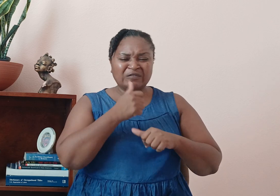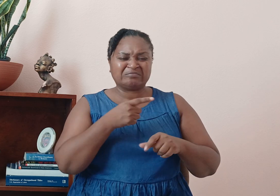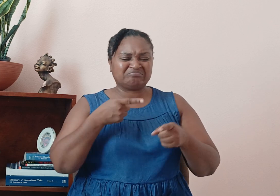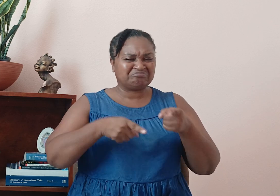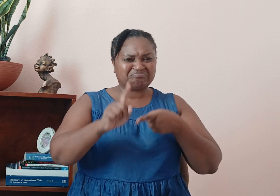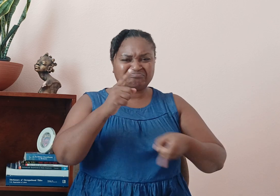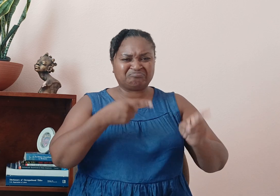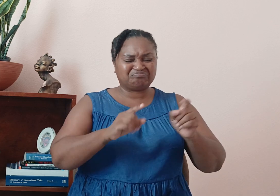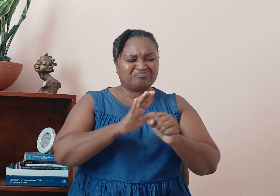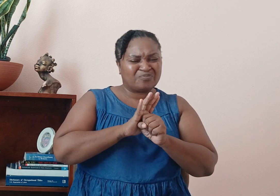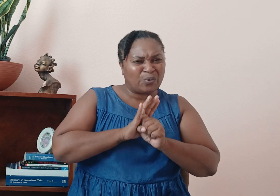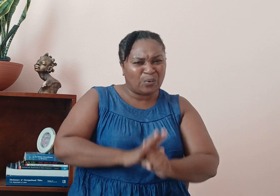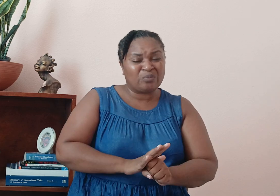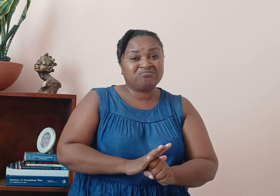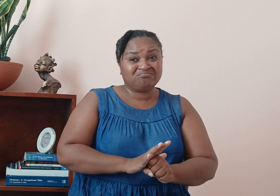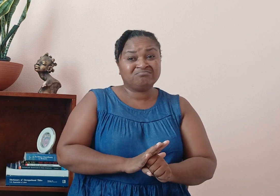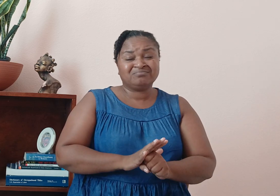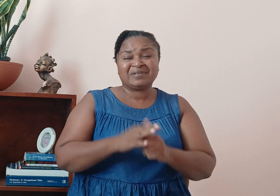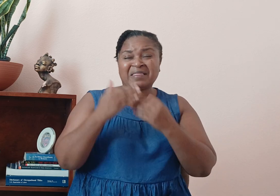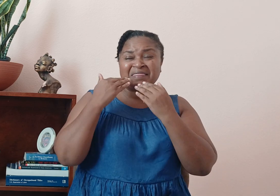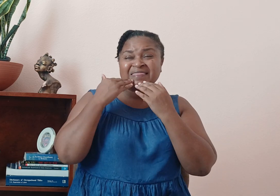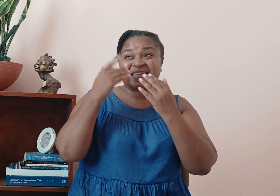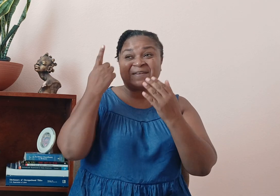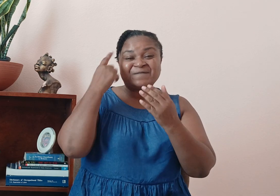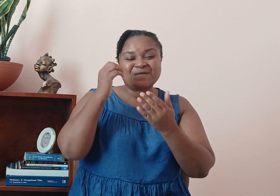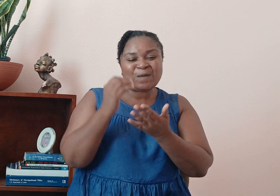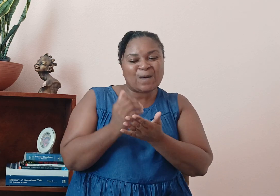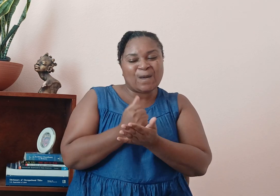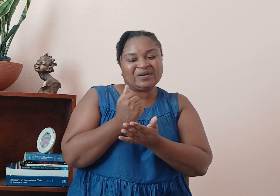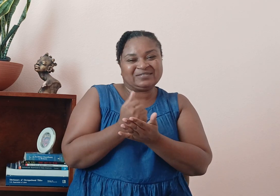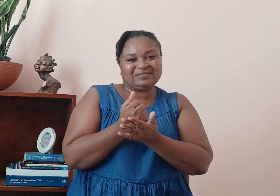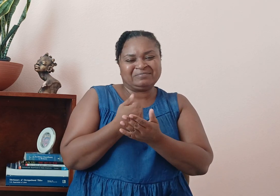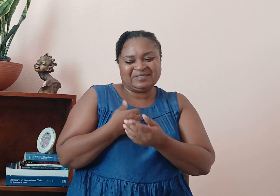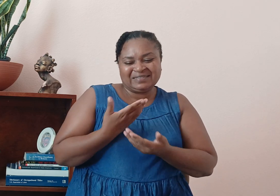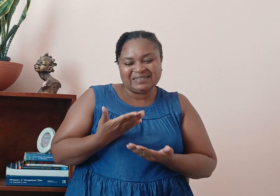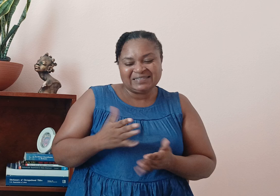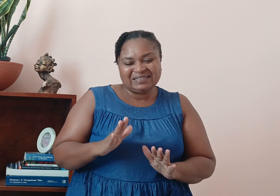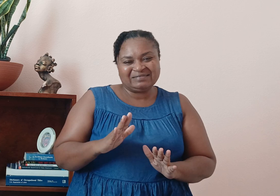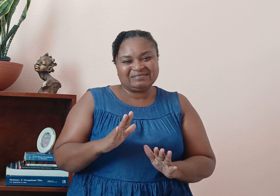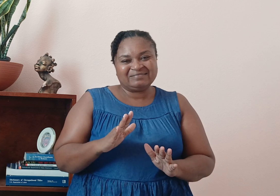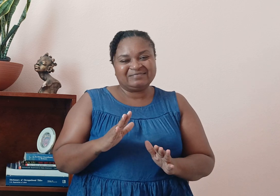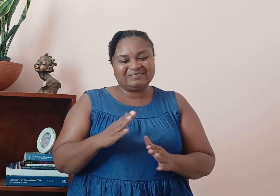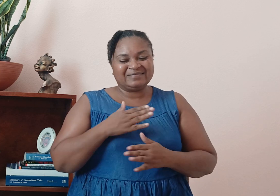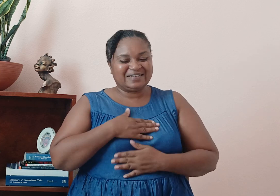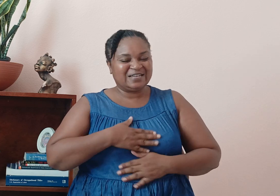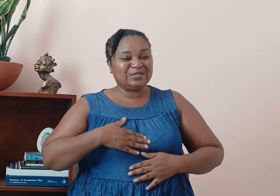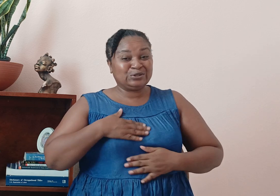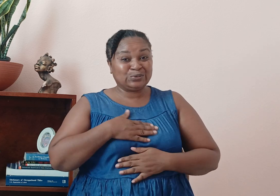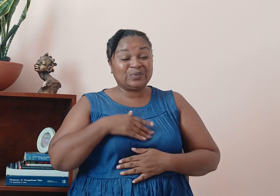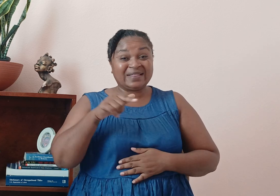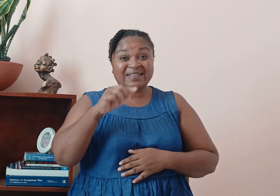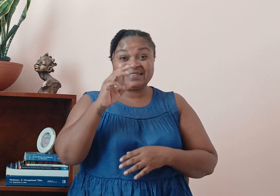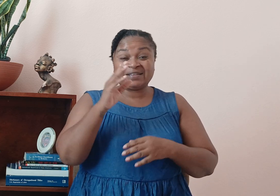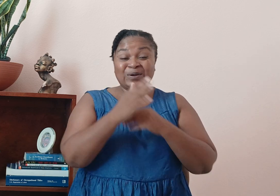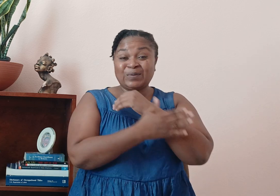I thank you for the privilege that I still enjoy in this country that the gospel can be preached